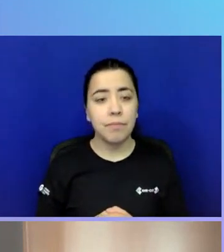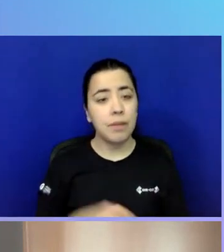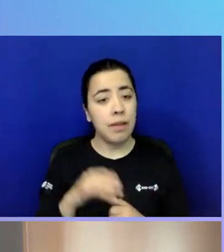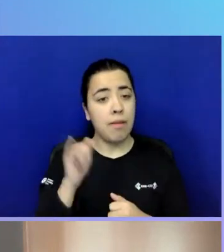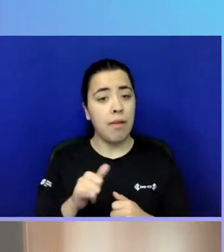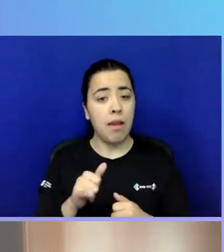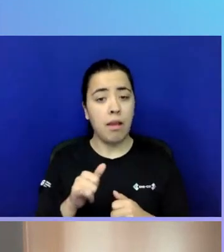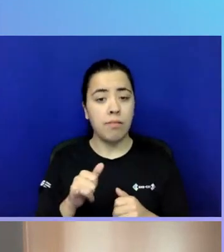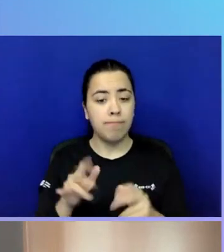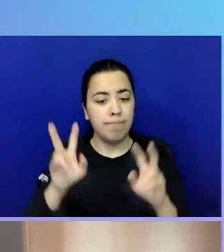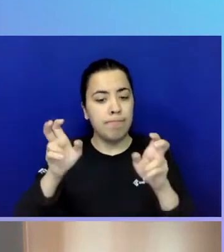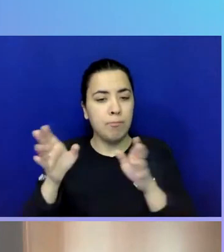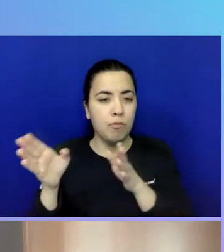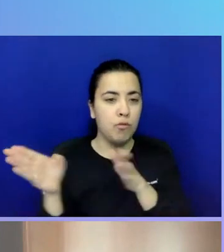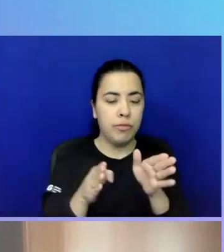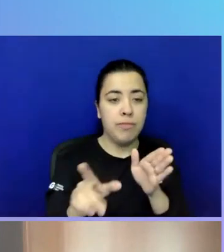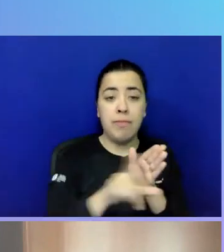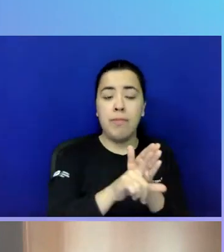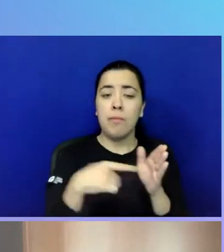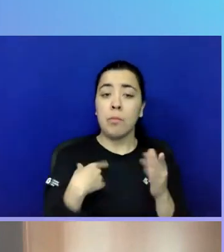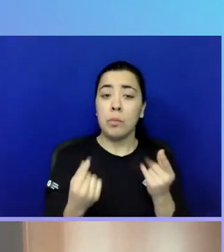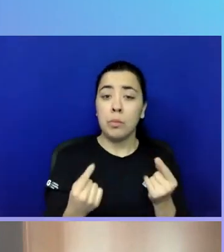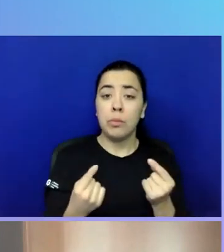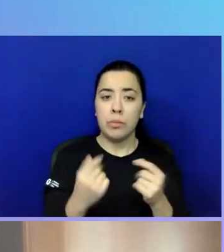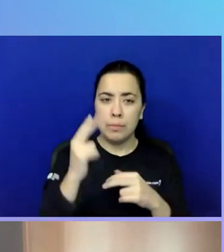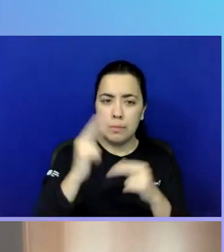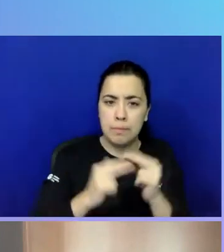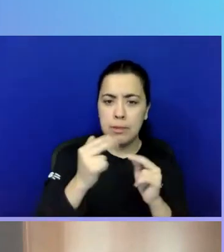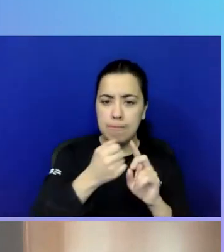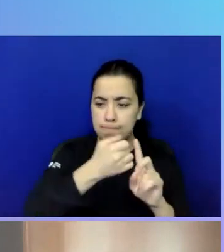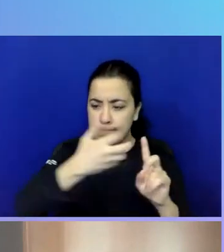design system. So for those who may not know, a design system is